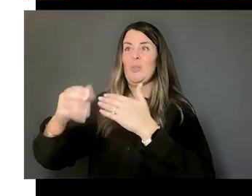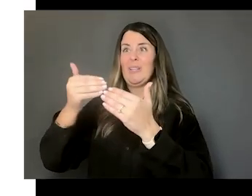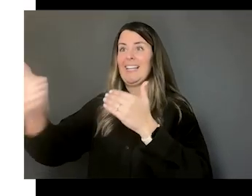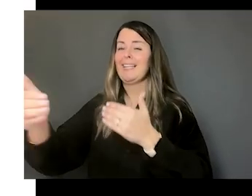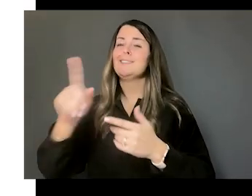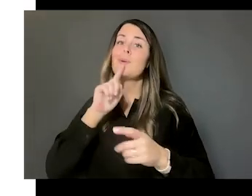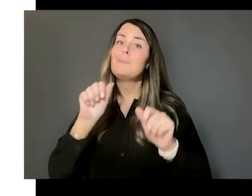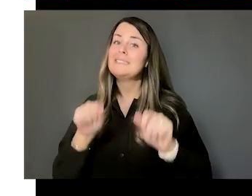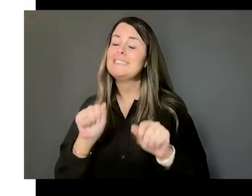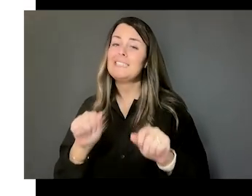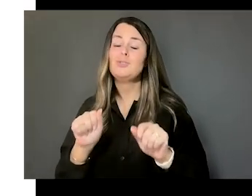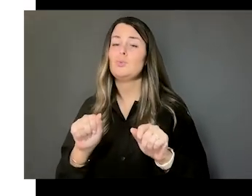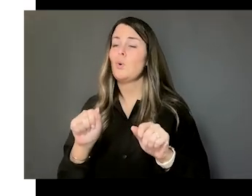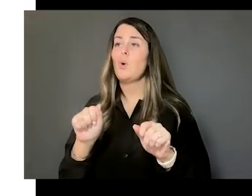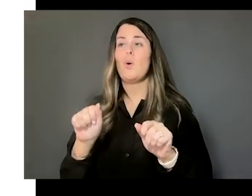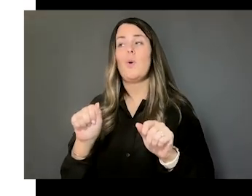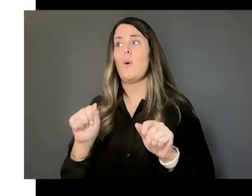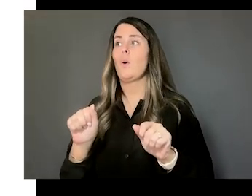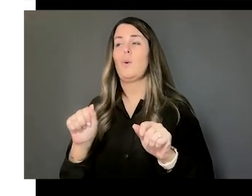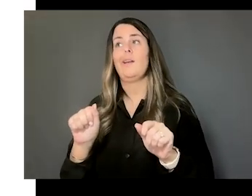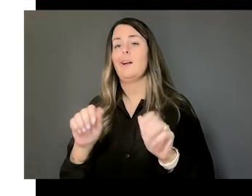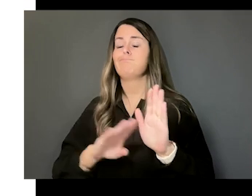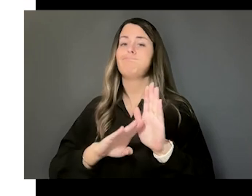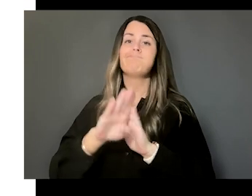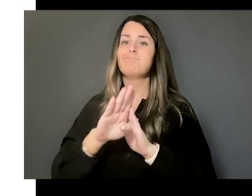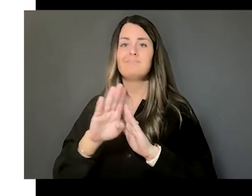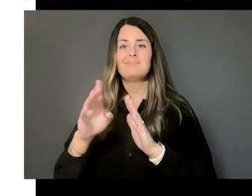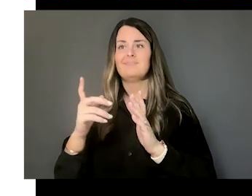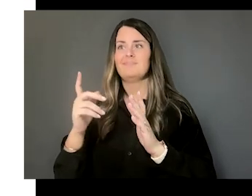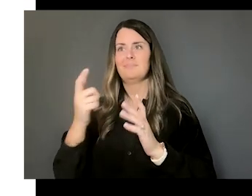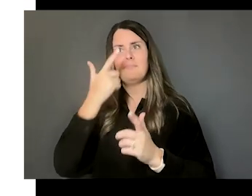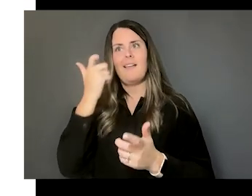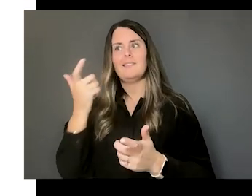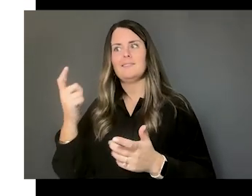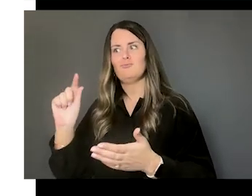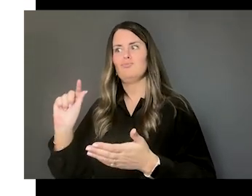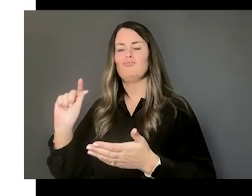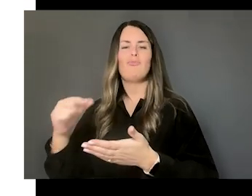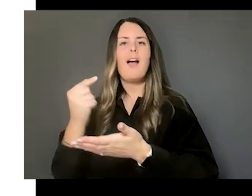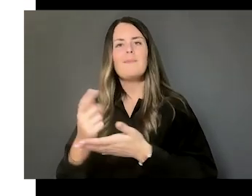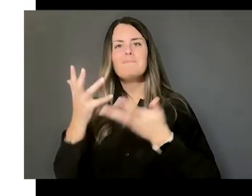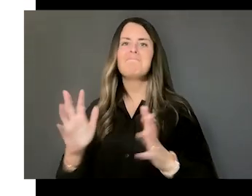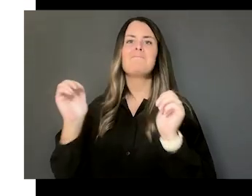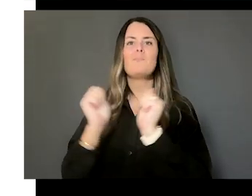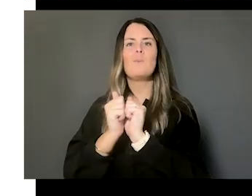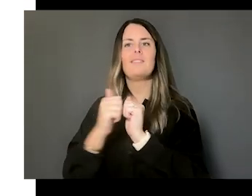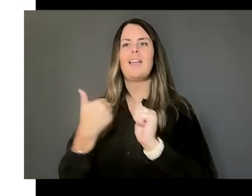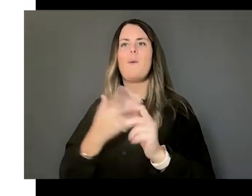potentially pivotal for these schools to graduate from our care and return to the larger district.